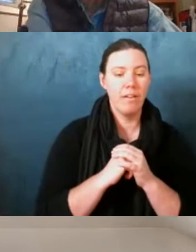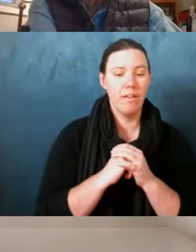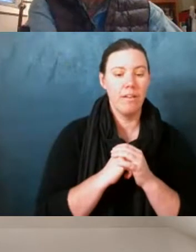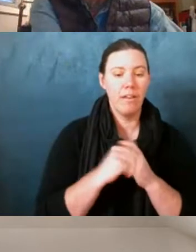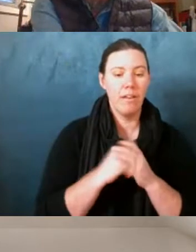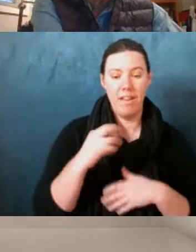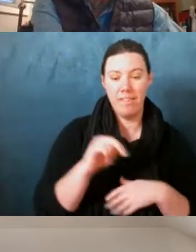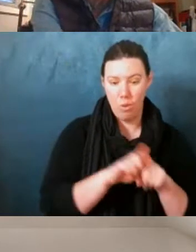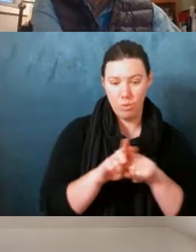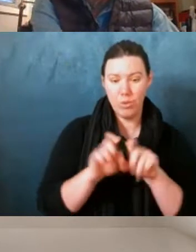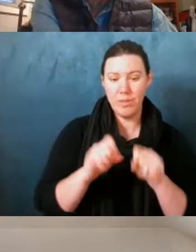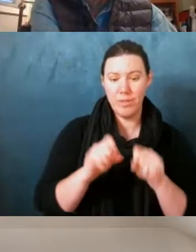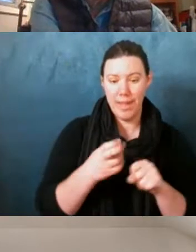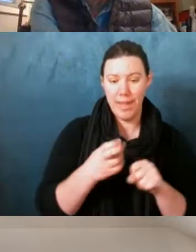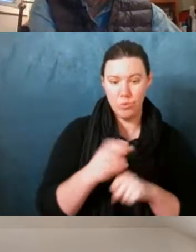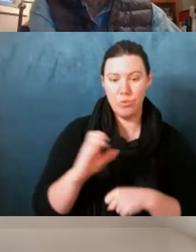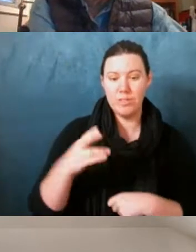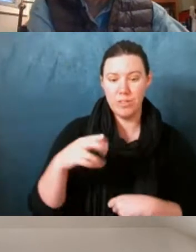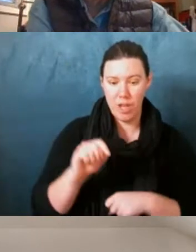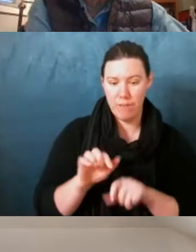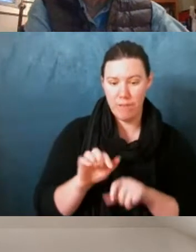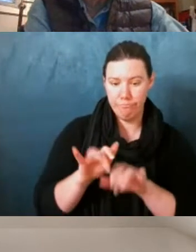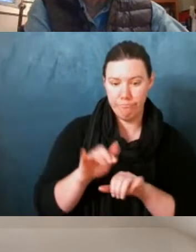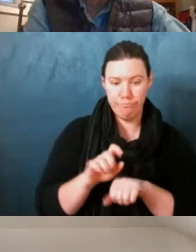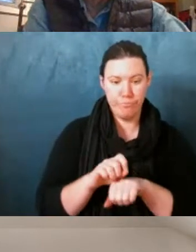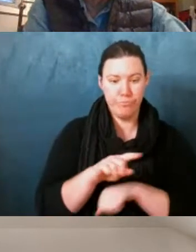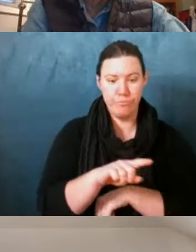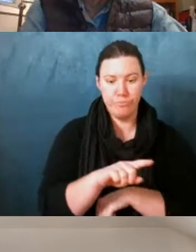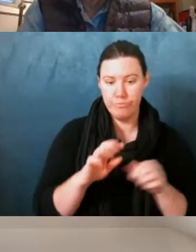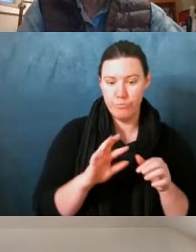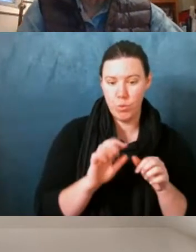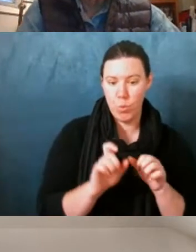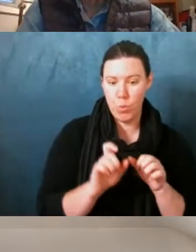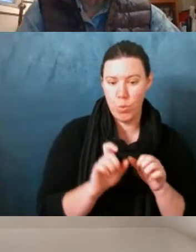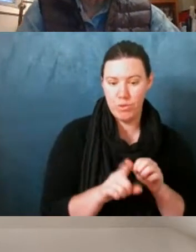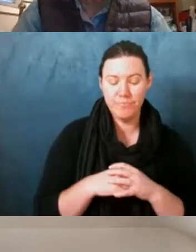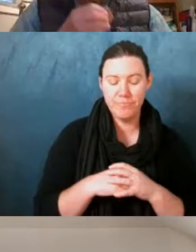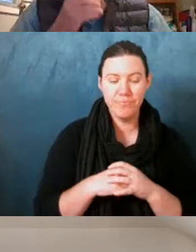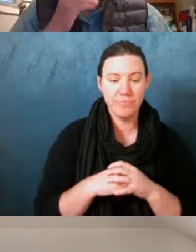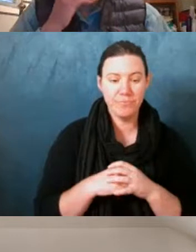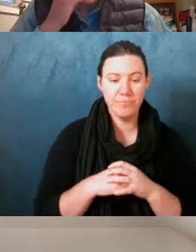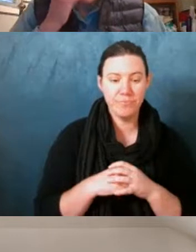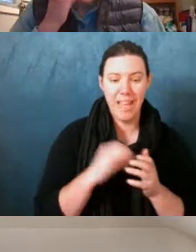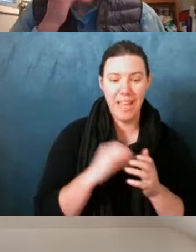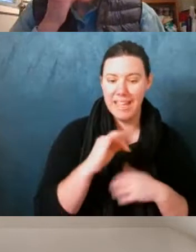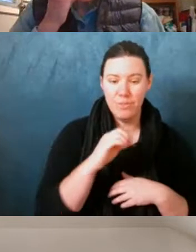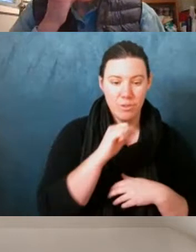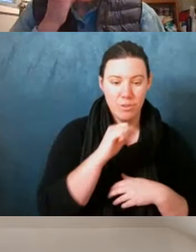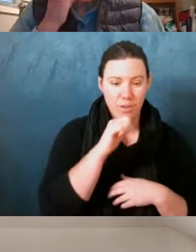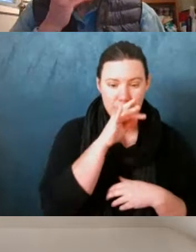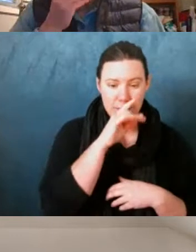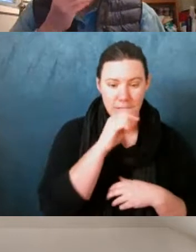that you make sure that you're muted. But that's pretty much it in a nutshell, does anybody have any questions or did I confuse anybody?